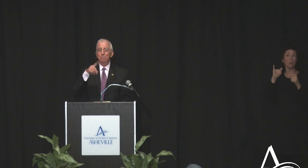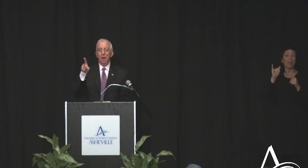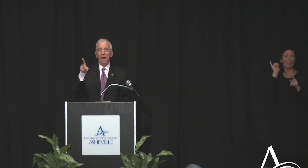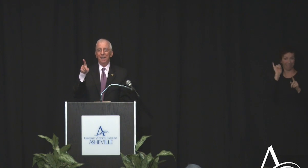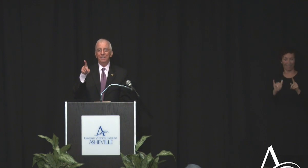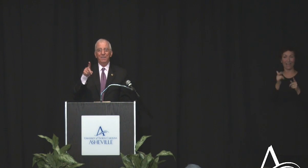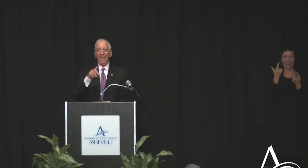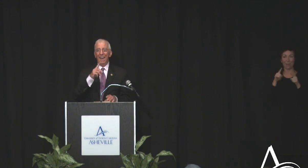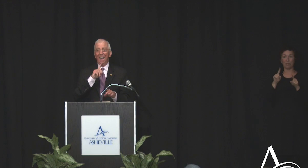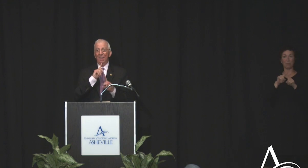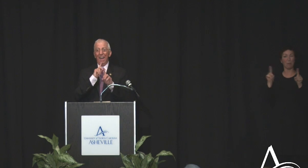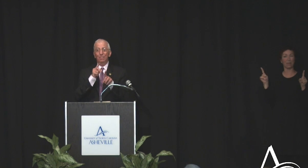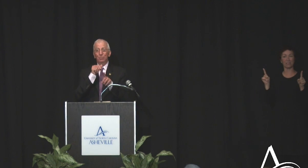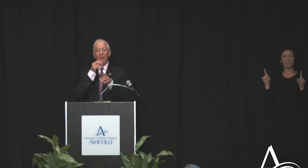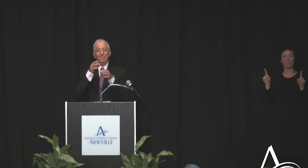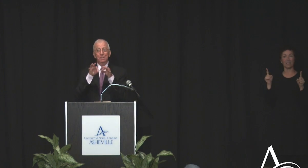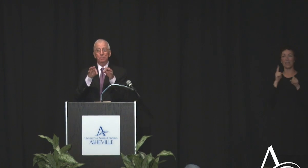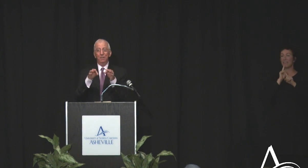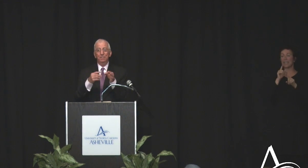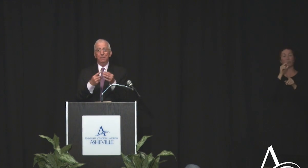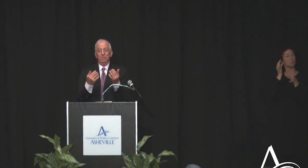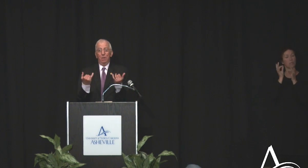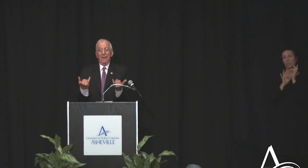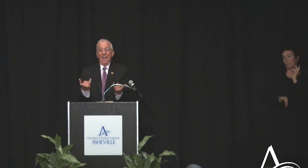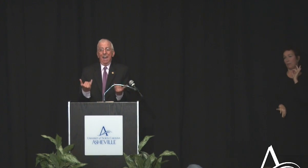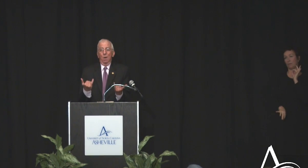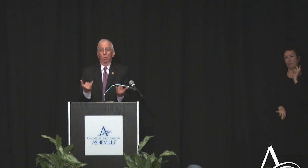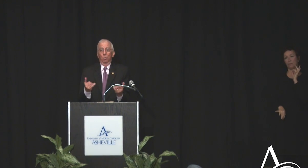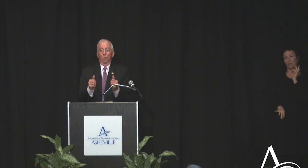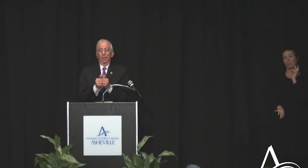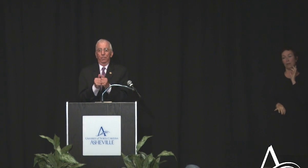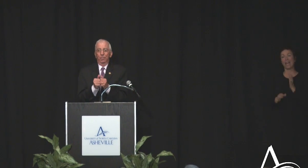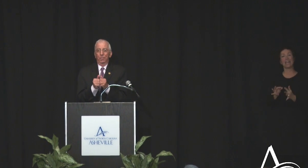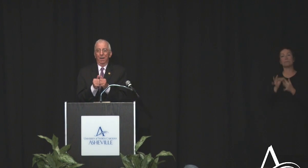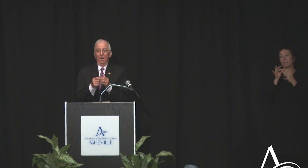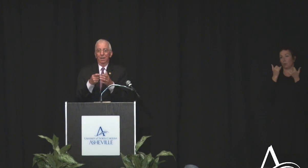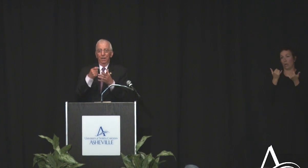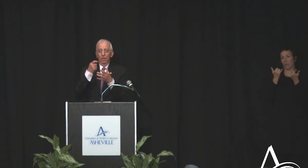But the answer's not simple, especially right now with